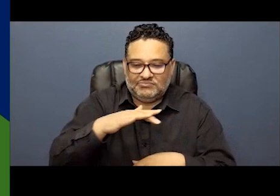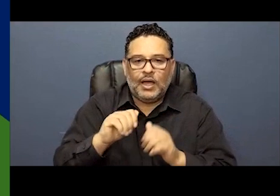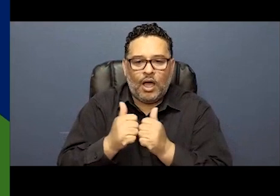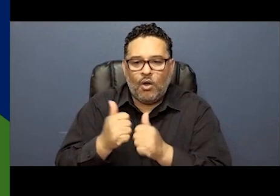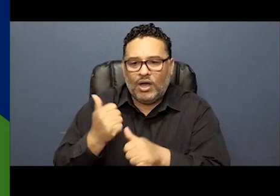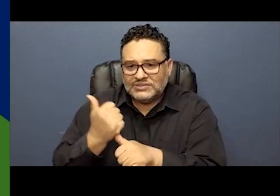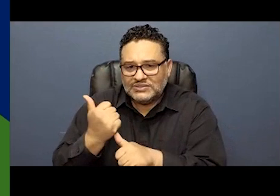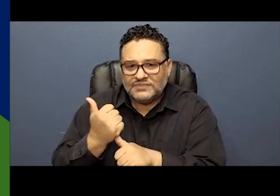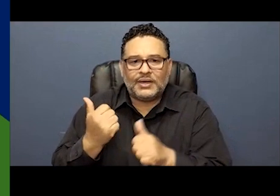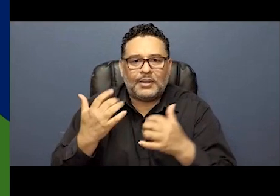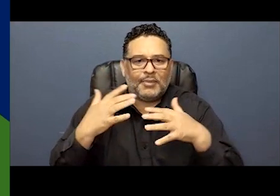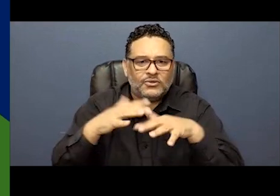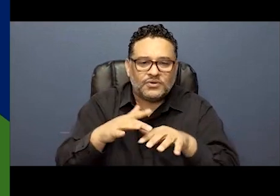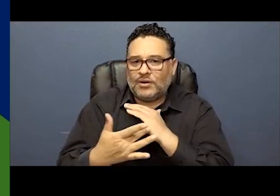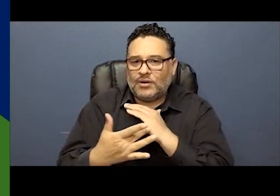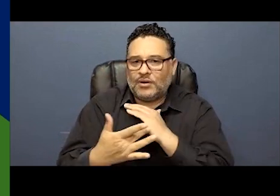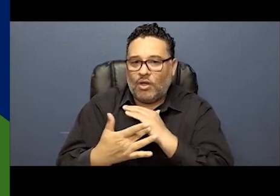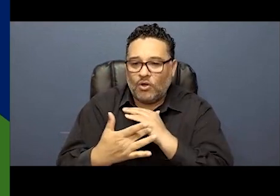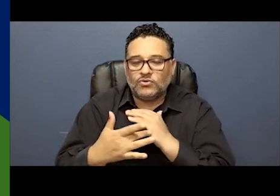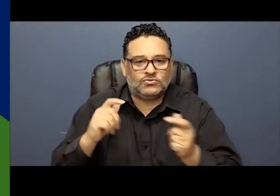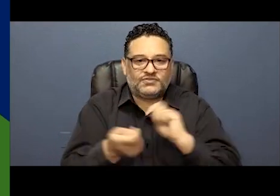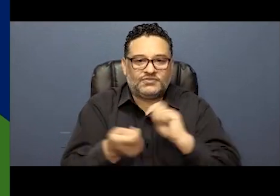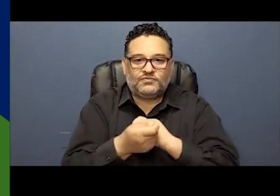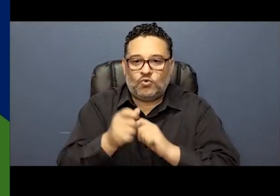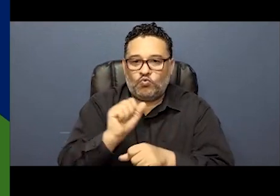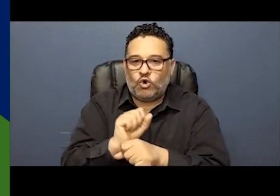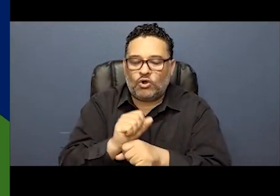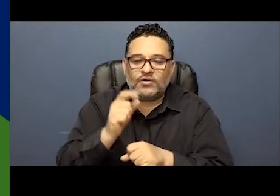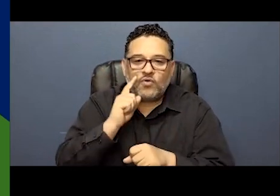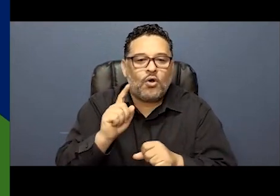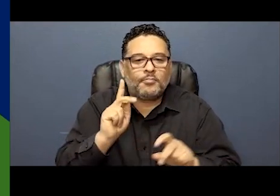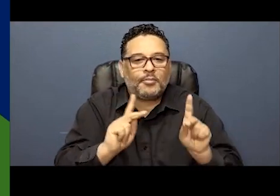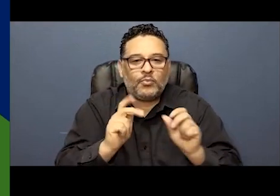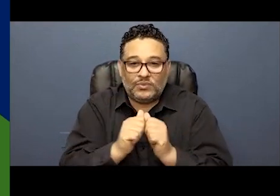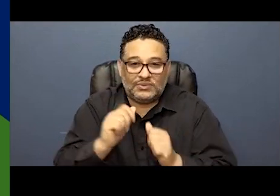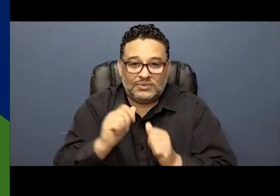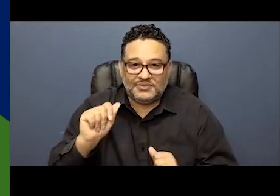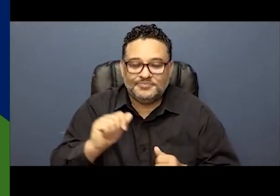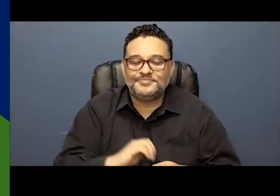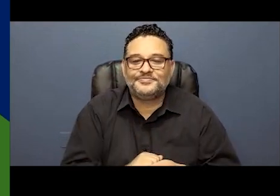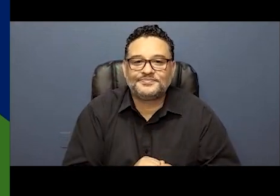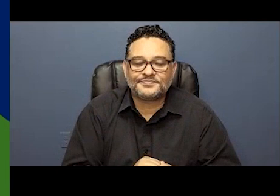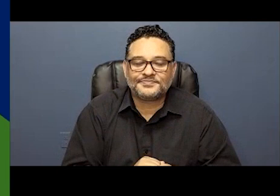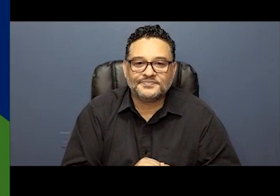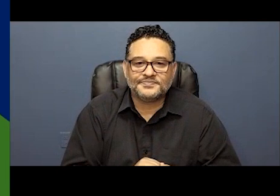Mainstream Technologies Transform Work for Individuals with Disabilities.